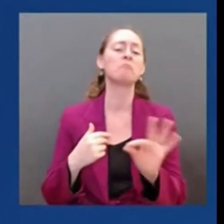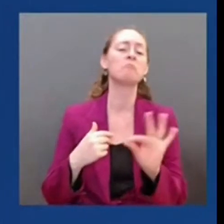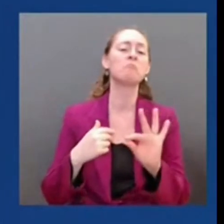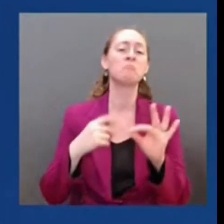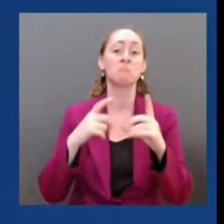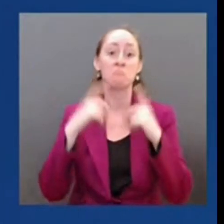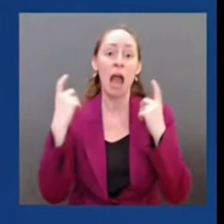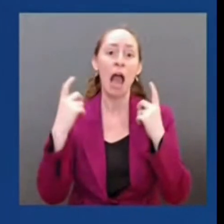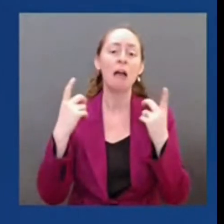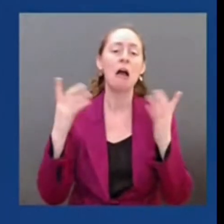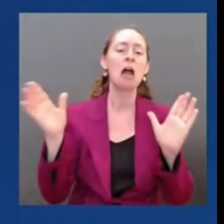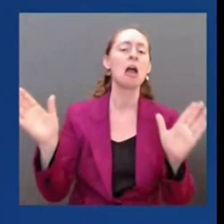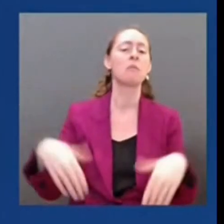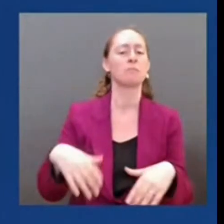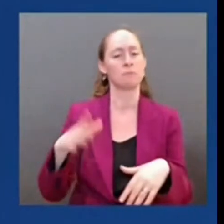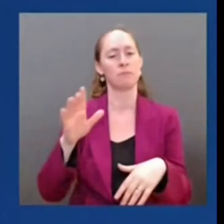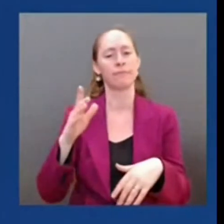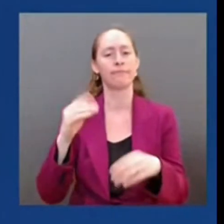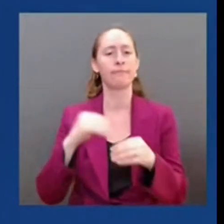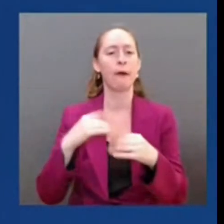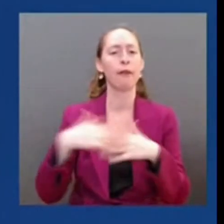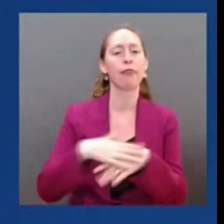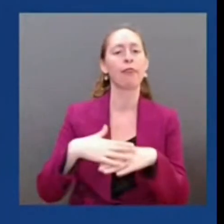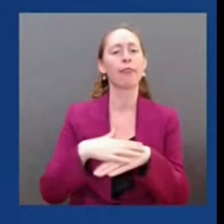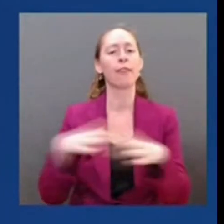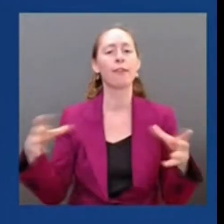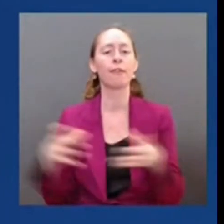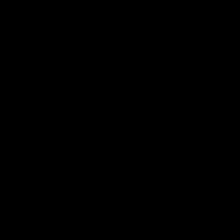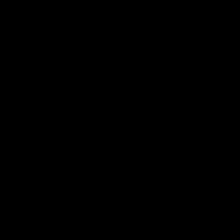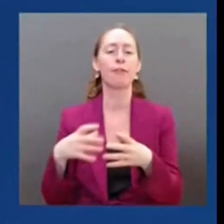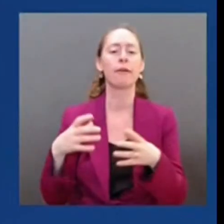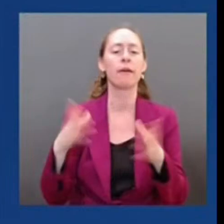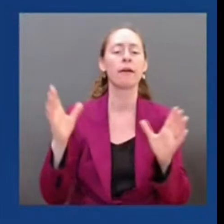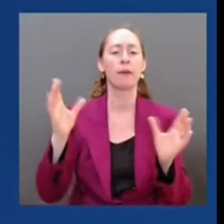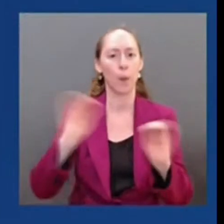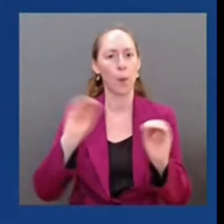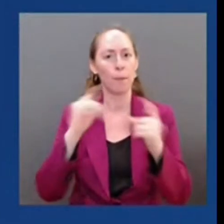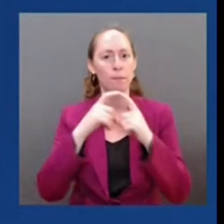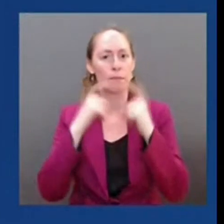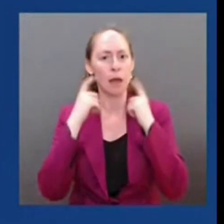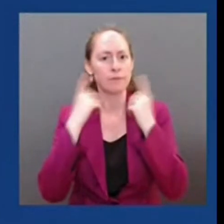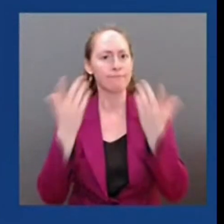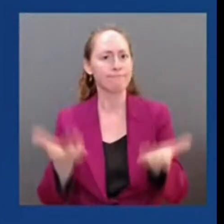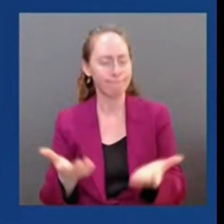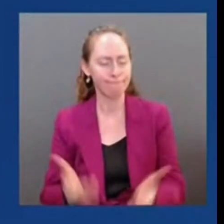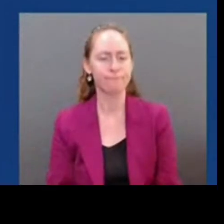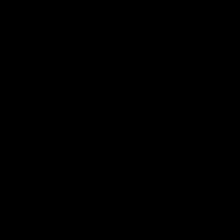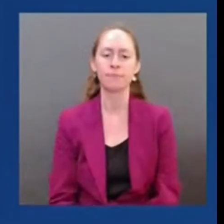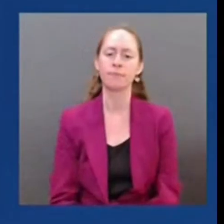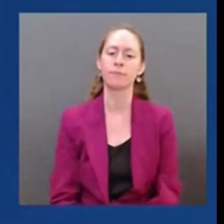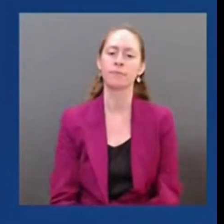MITIGATIONS, OF PEOPLE NOT WEARING MASKS INDOORS AND HAVING A LOT MORE INDOOR